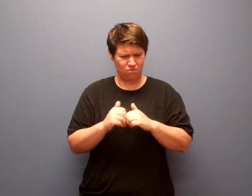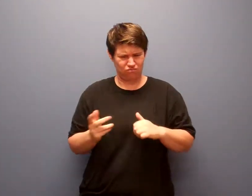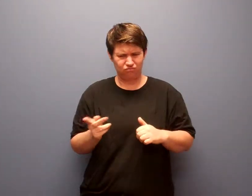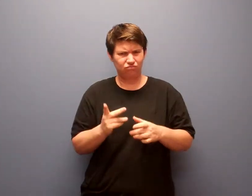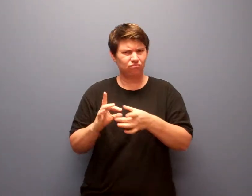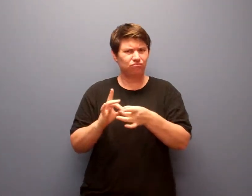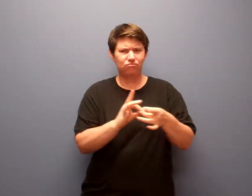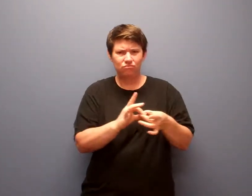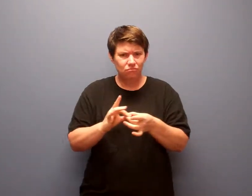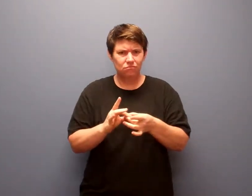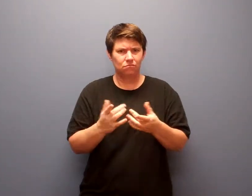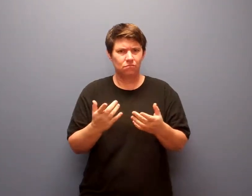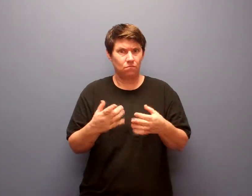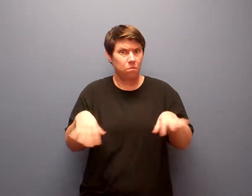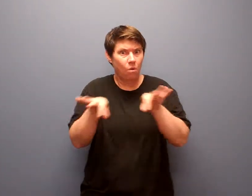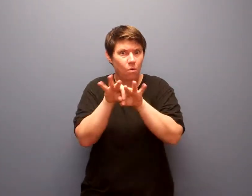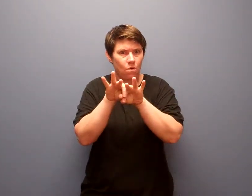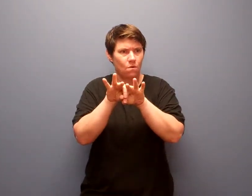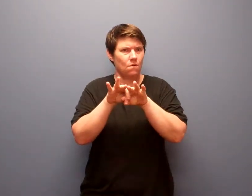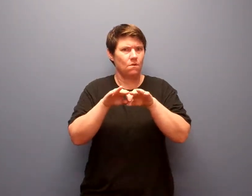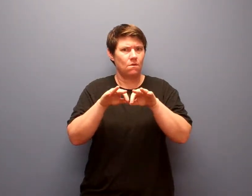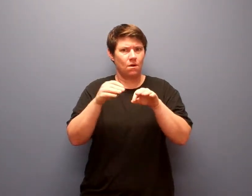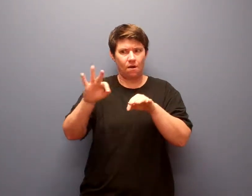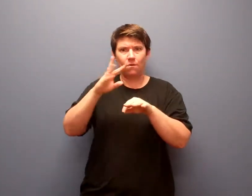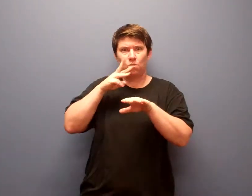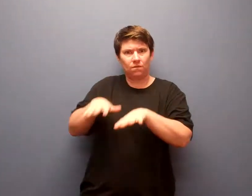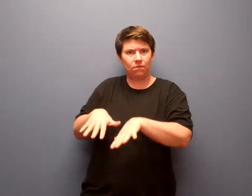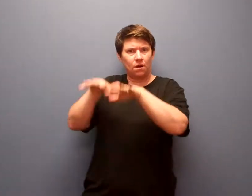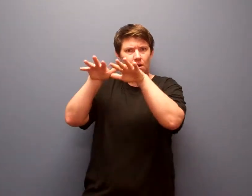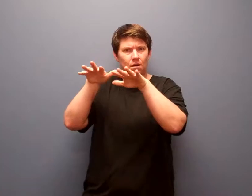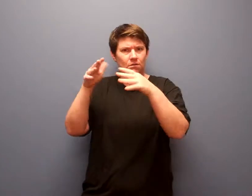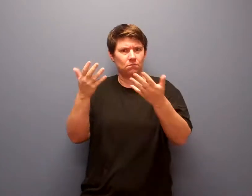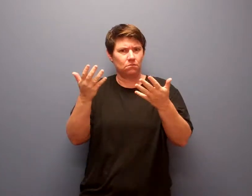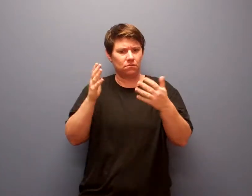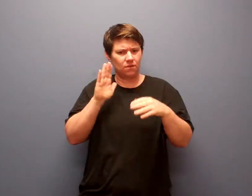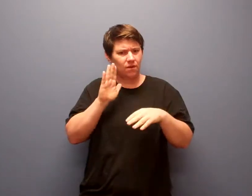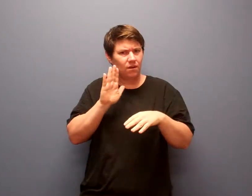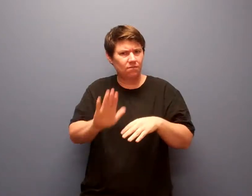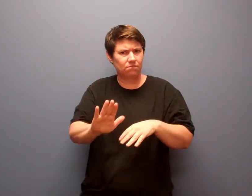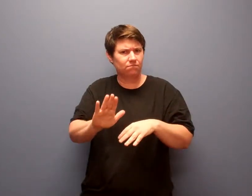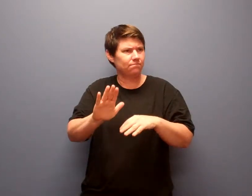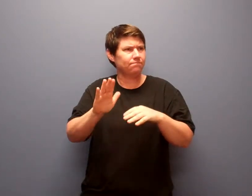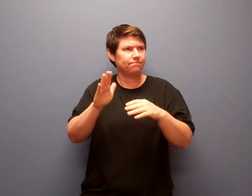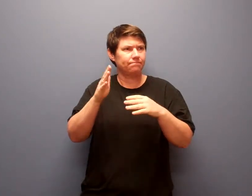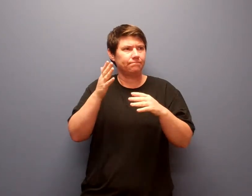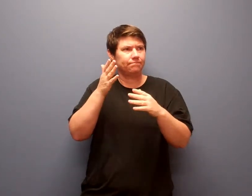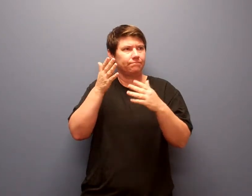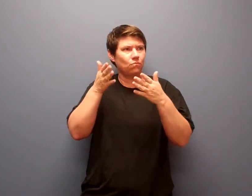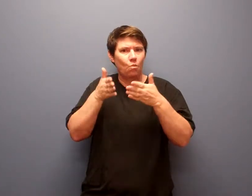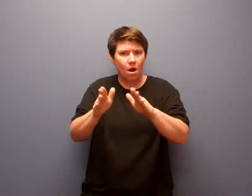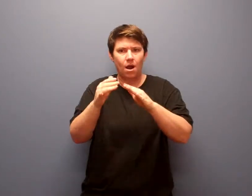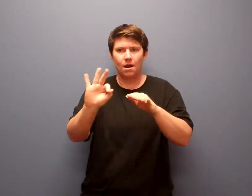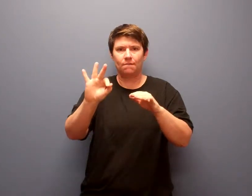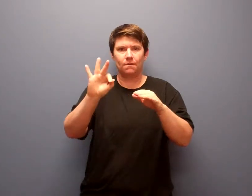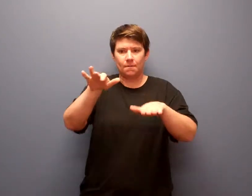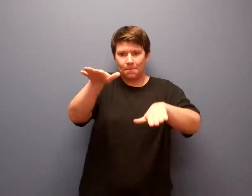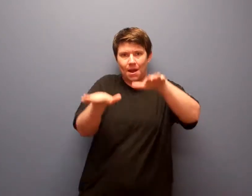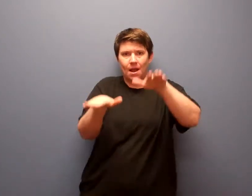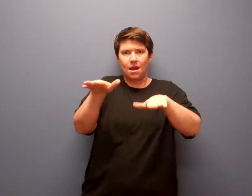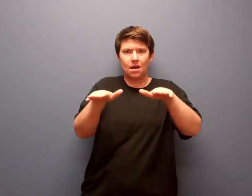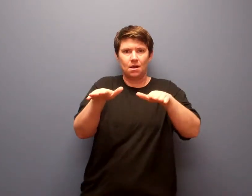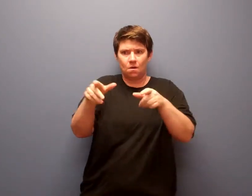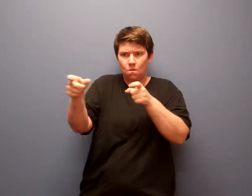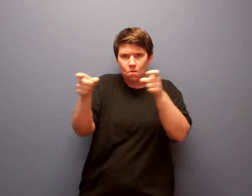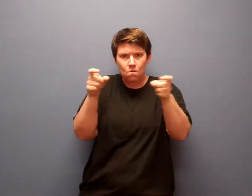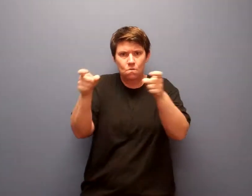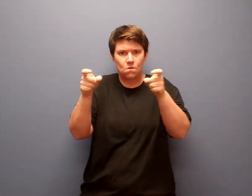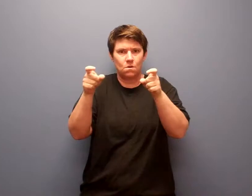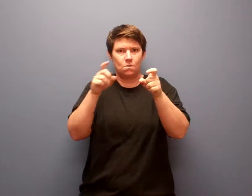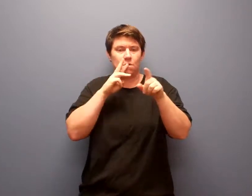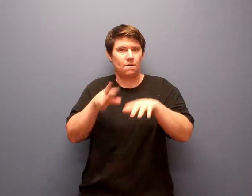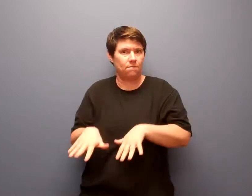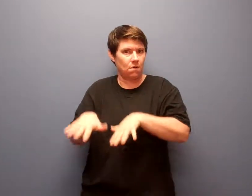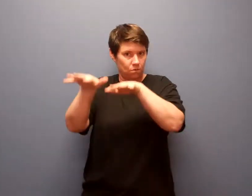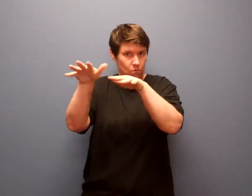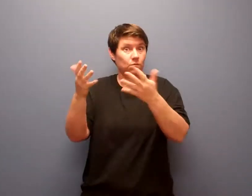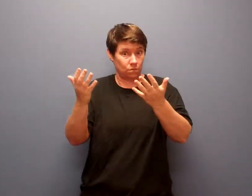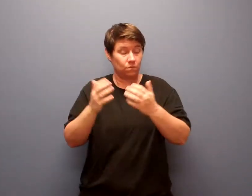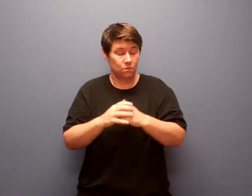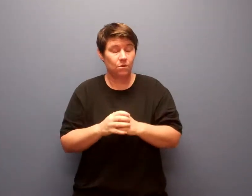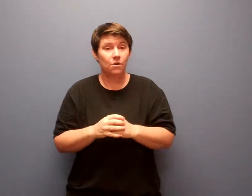how they work, how they are related, and how they help to bring balance to flooded areas.